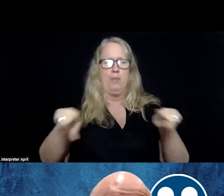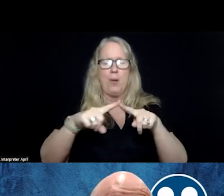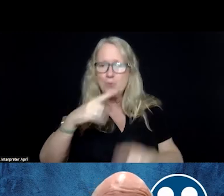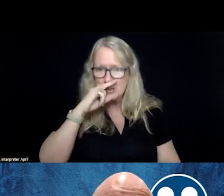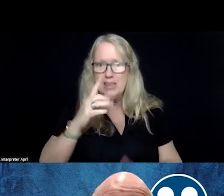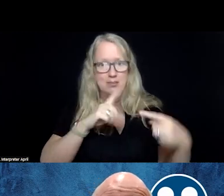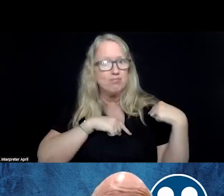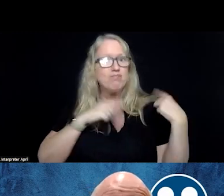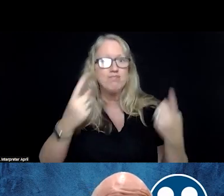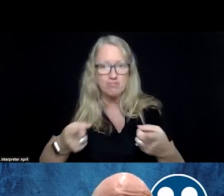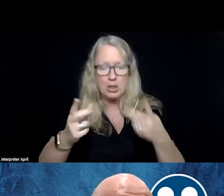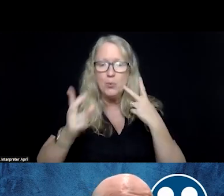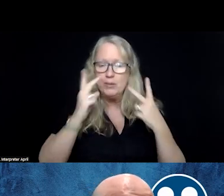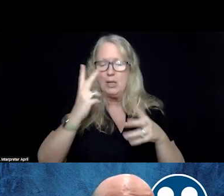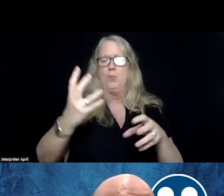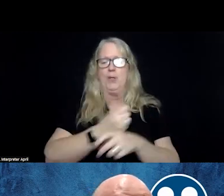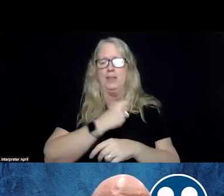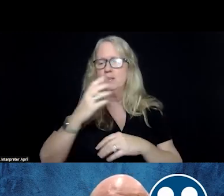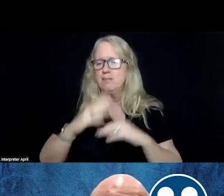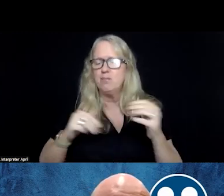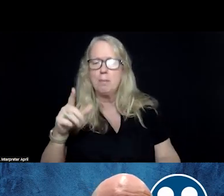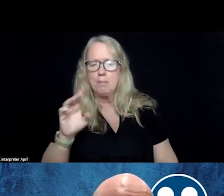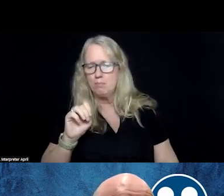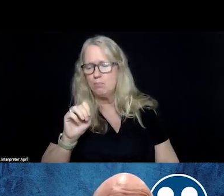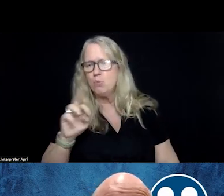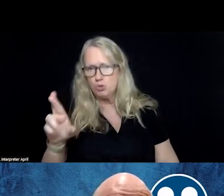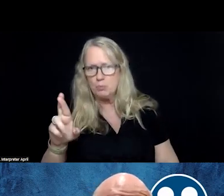THEM. WE HAVE NOTICED A SIGNIFICANT